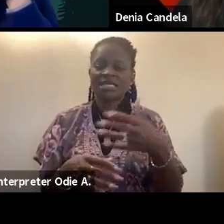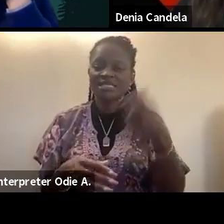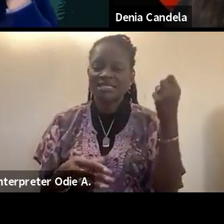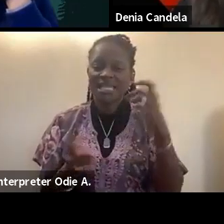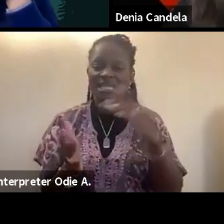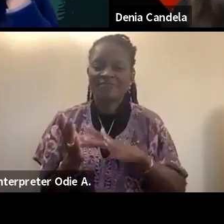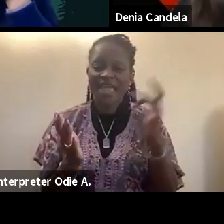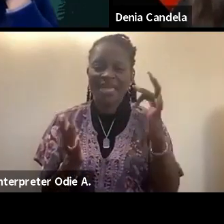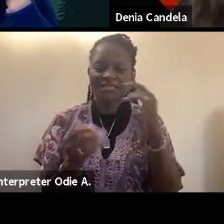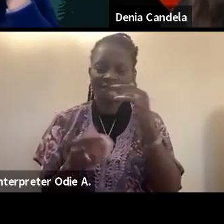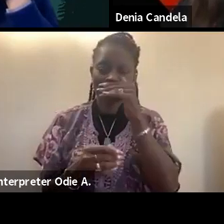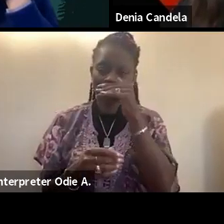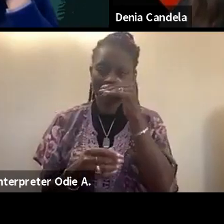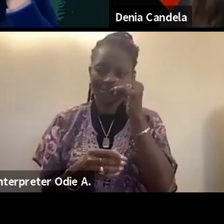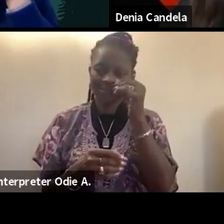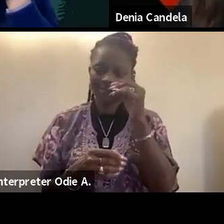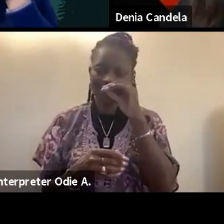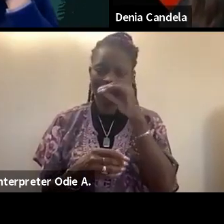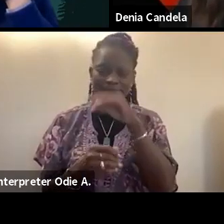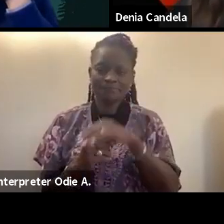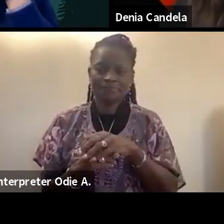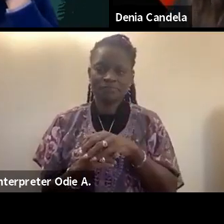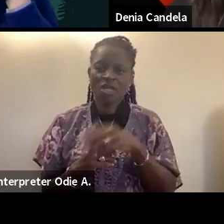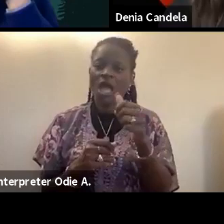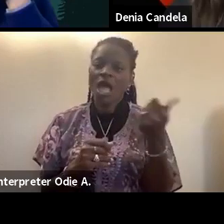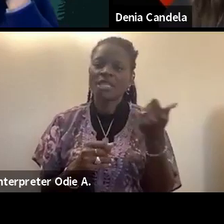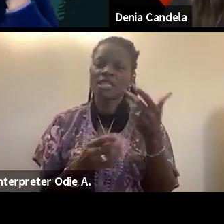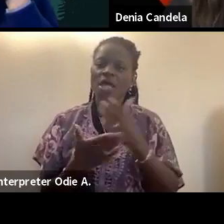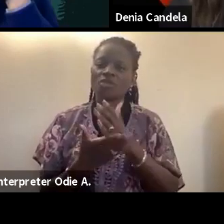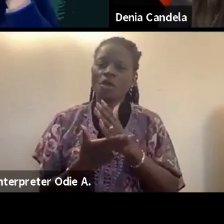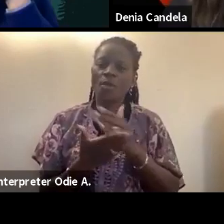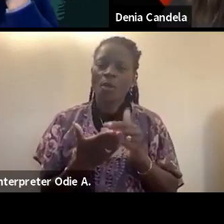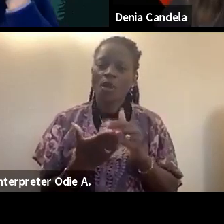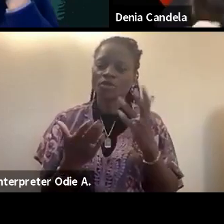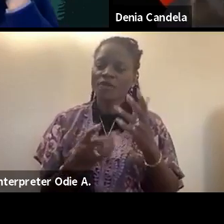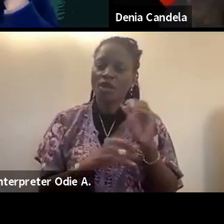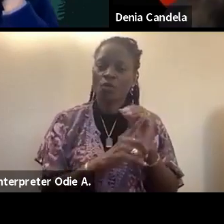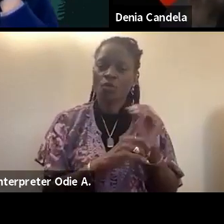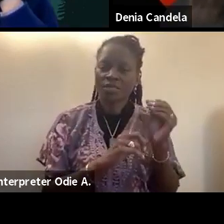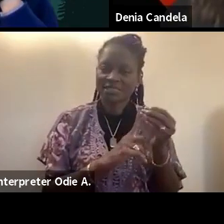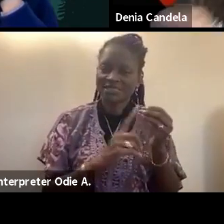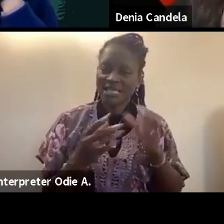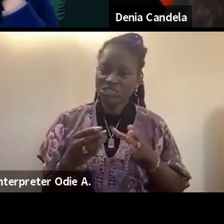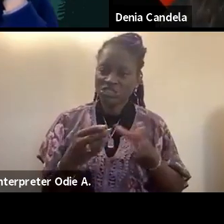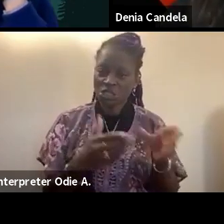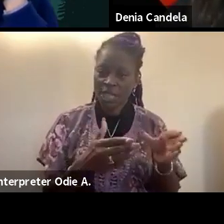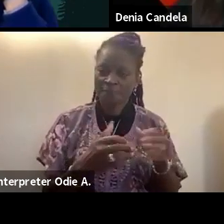Another branch of our organization, with regard to vaccine or COVID response